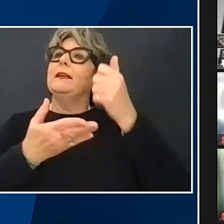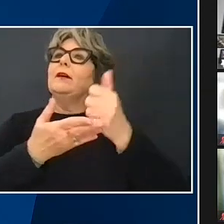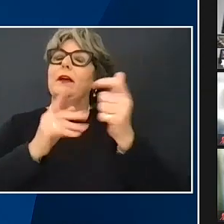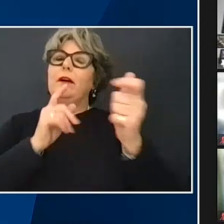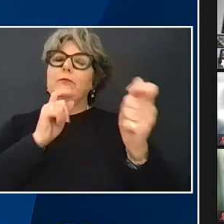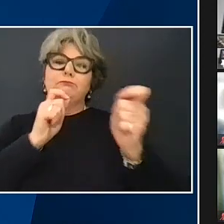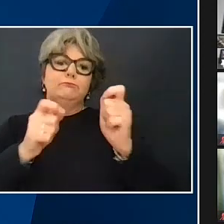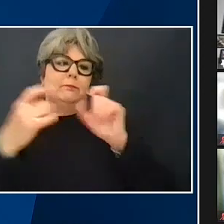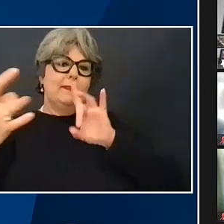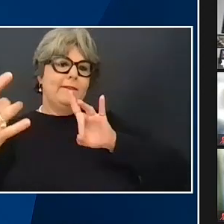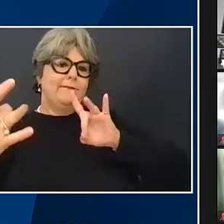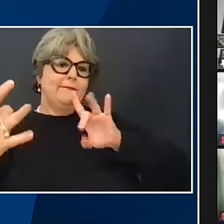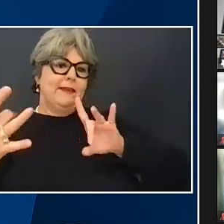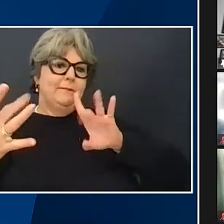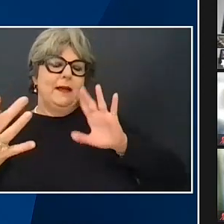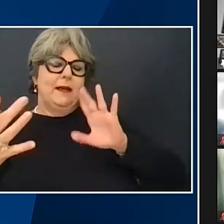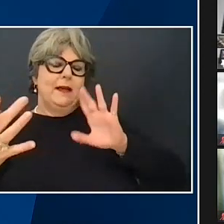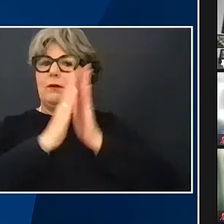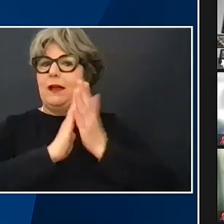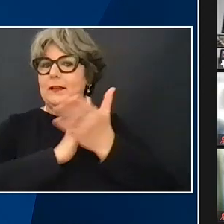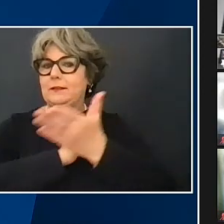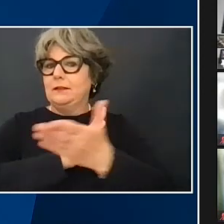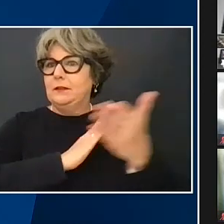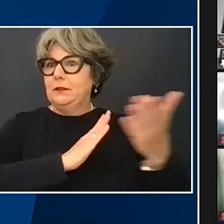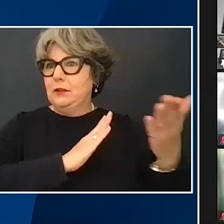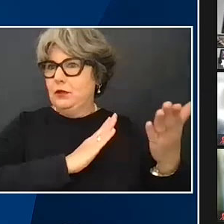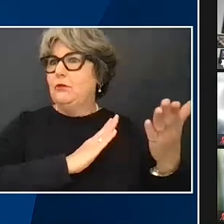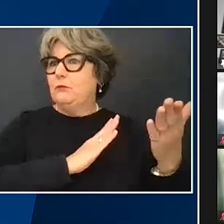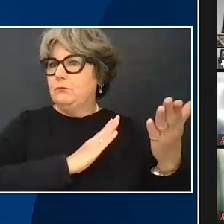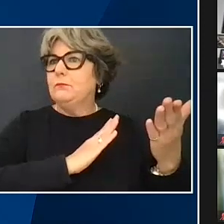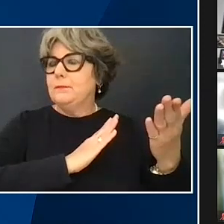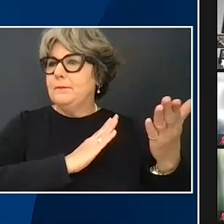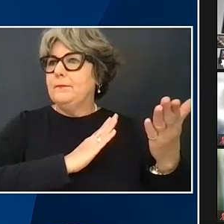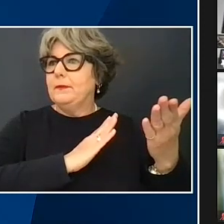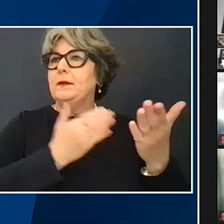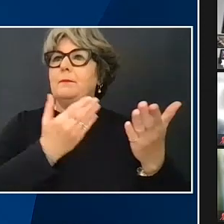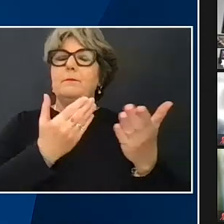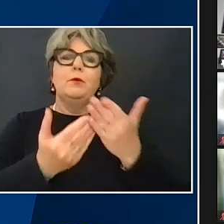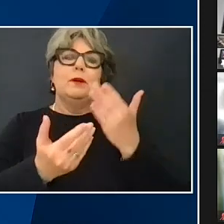we're asking you to provide in a really easy-to-digest format.